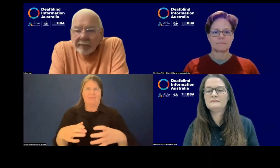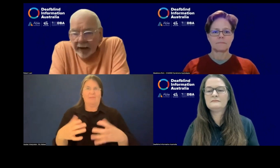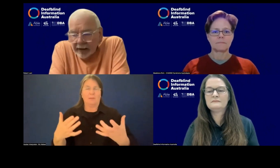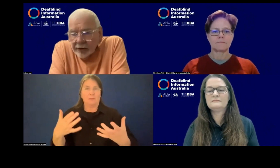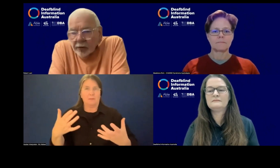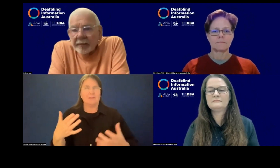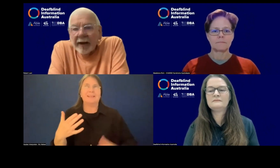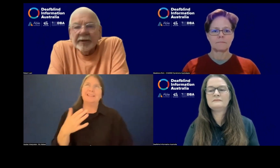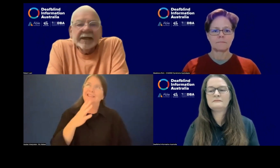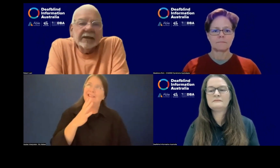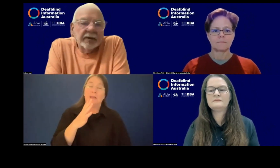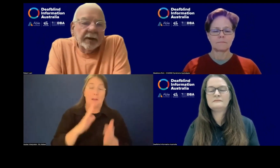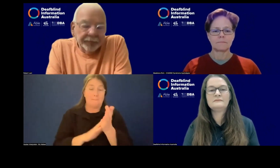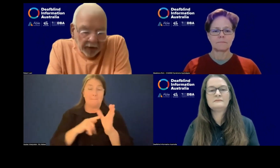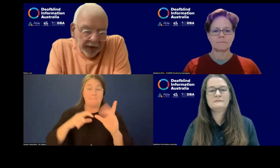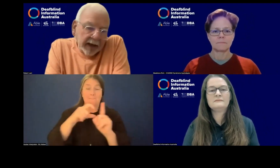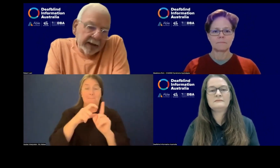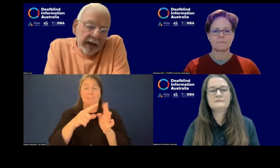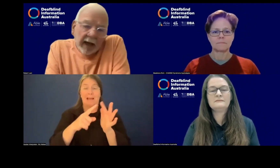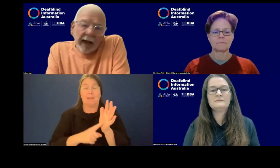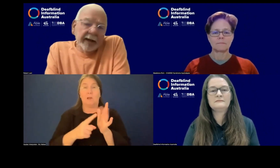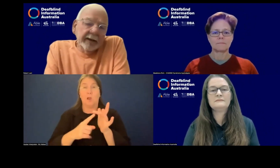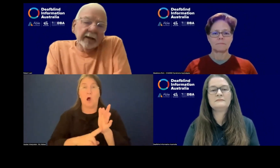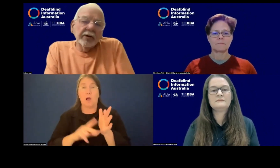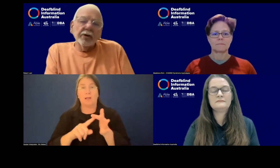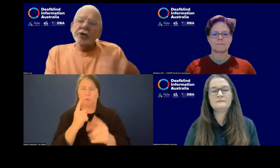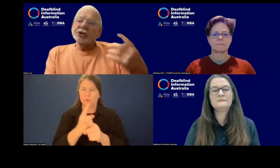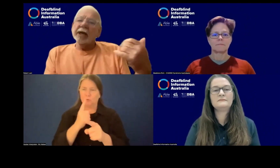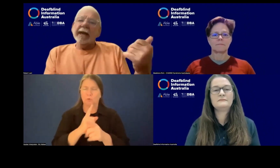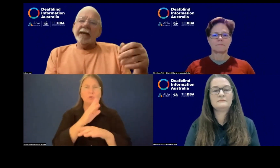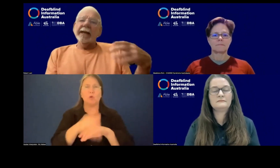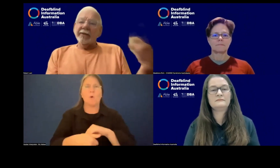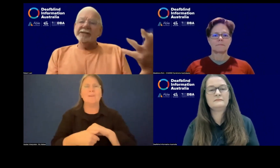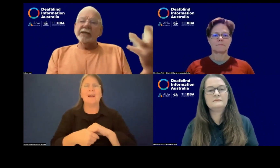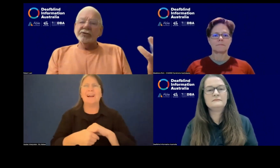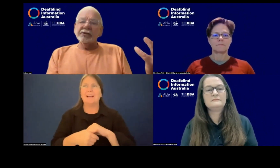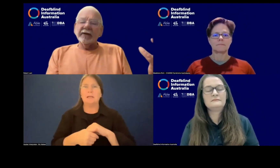So Madelene talked about the sensory thing, and you're usually having other sensory stuff